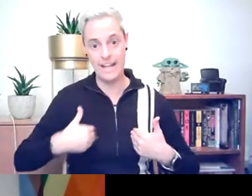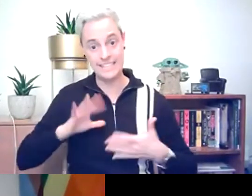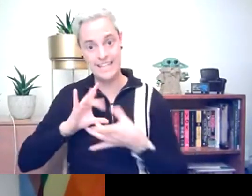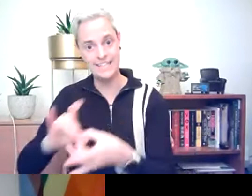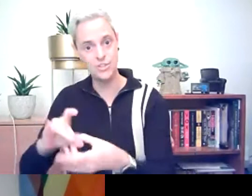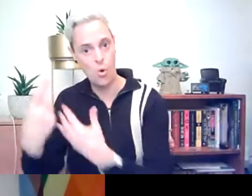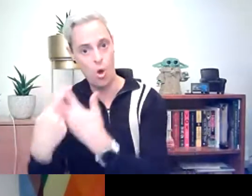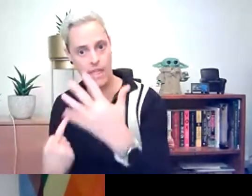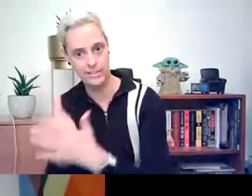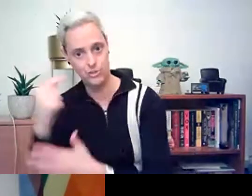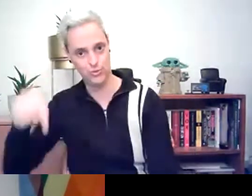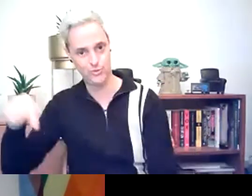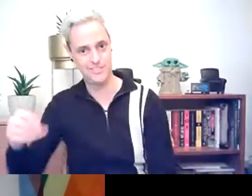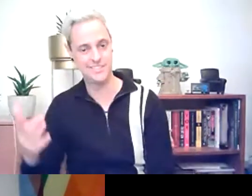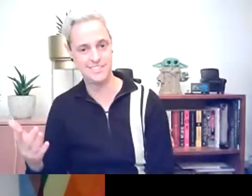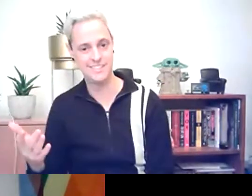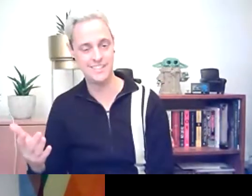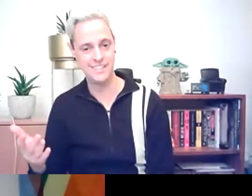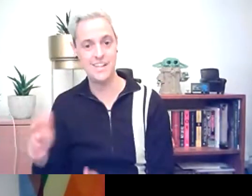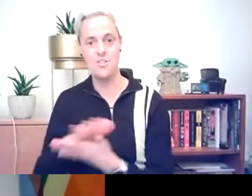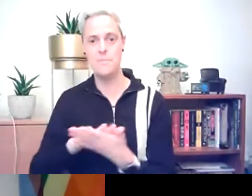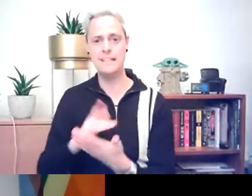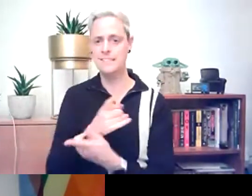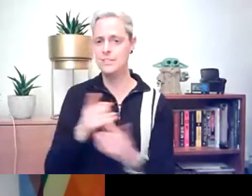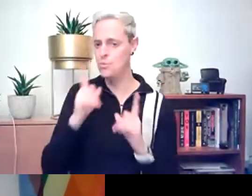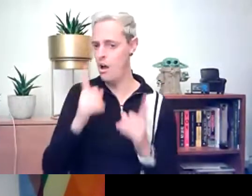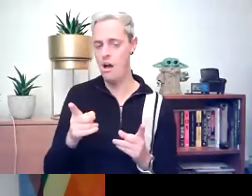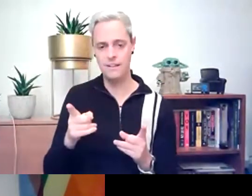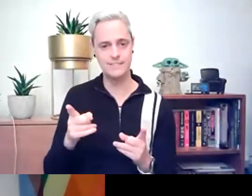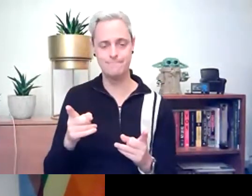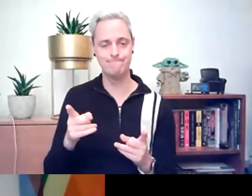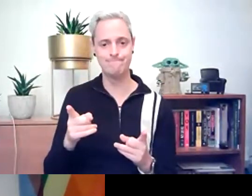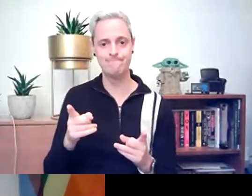18:45:04 So something else that's preventing you from forming a strong, stable sense of